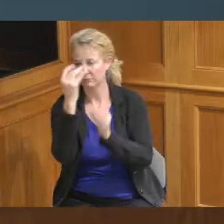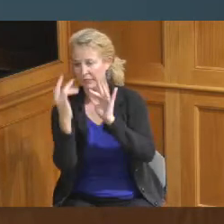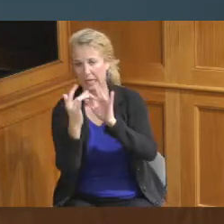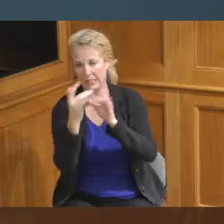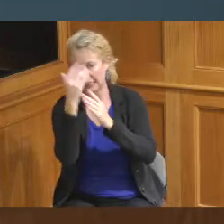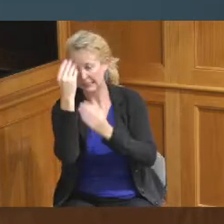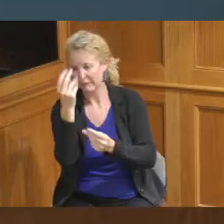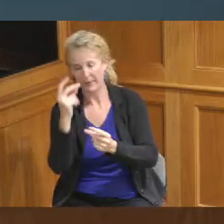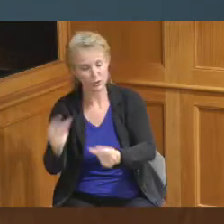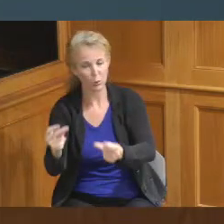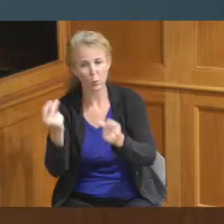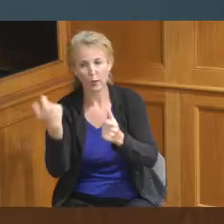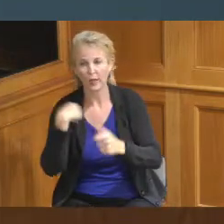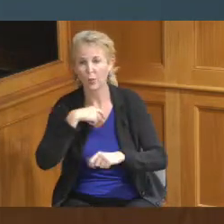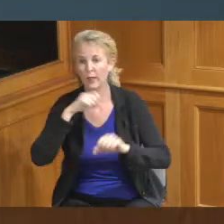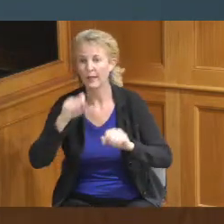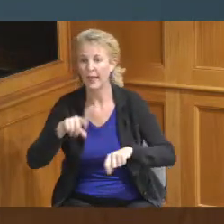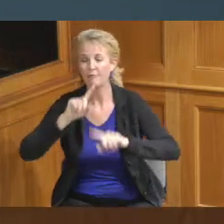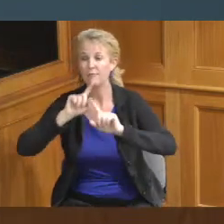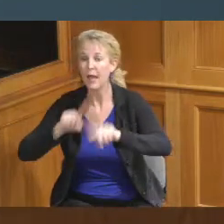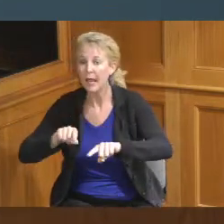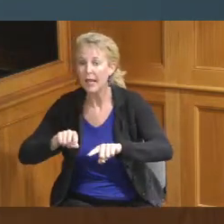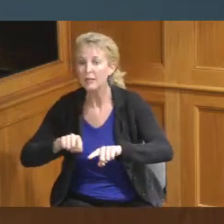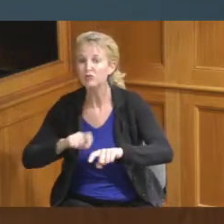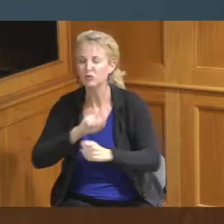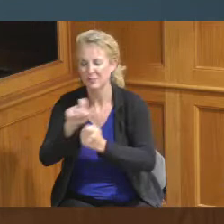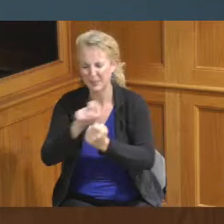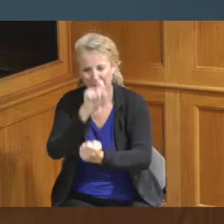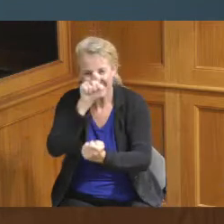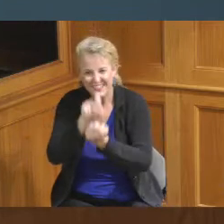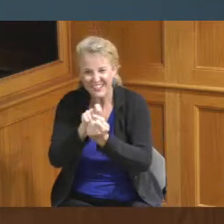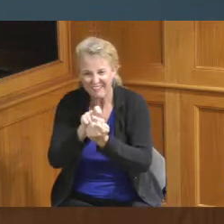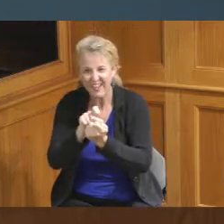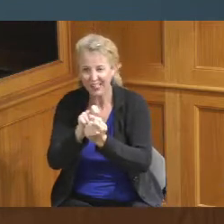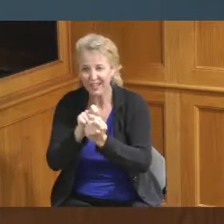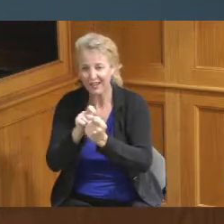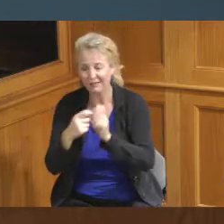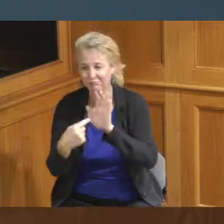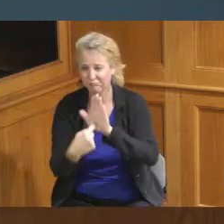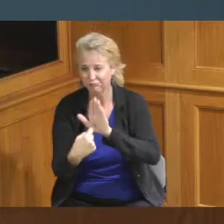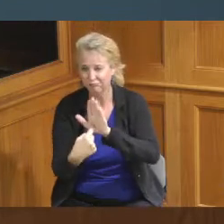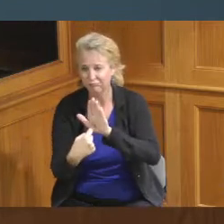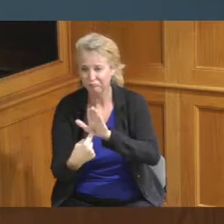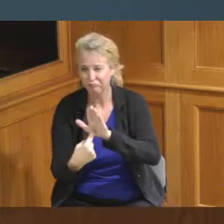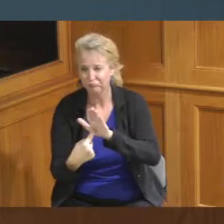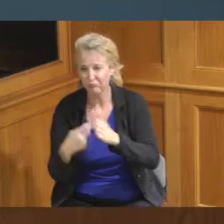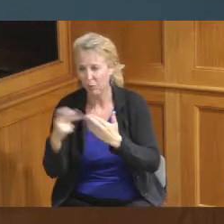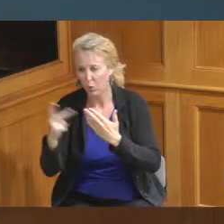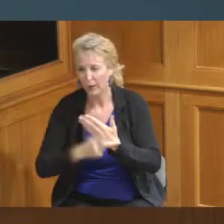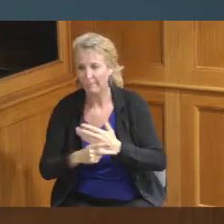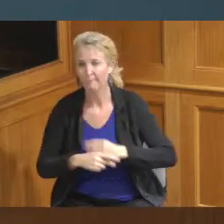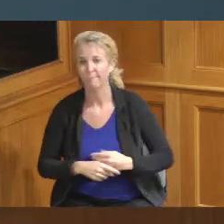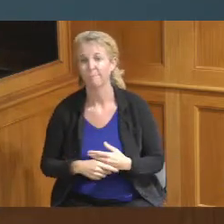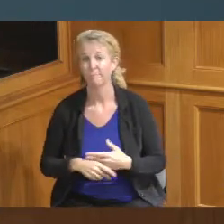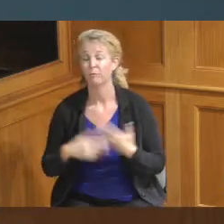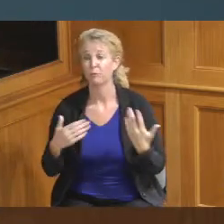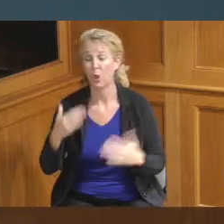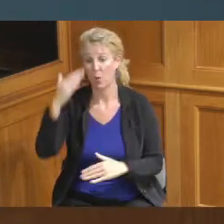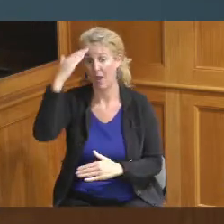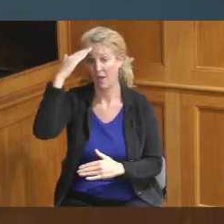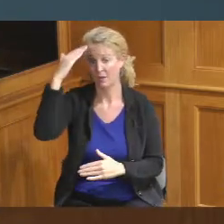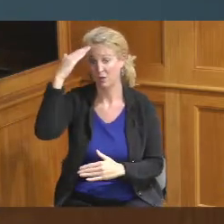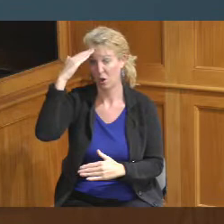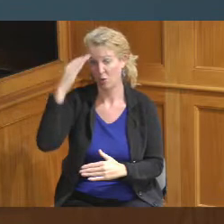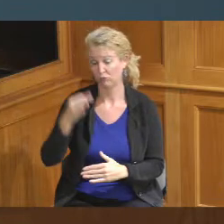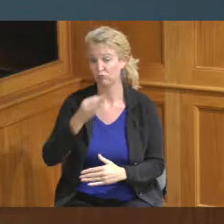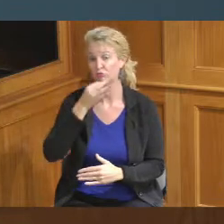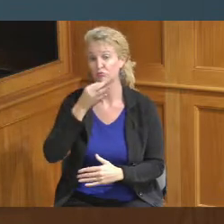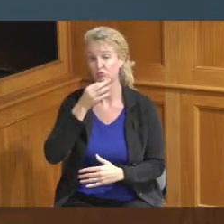would allow us to be specific to these particular programs so I know that'll come forward in theou